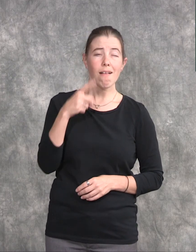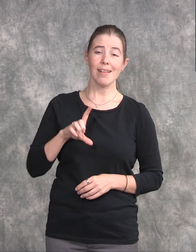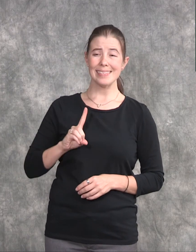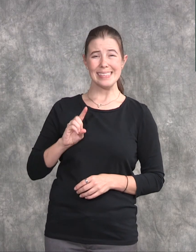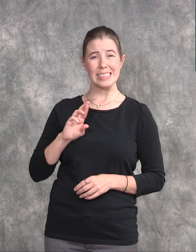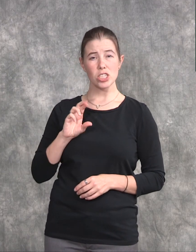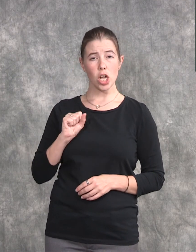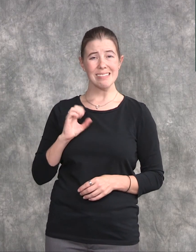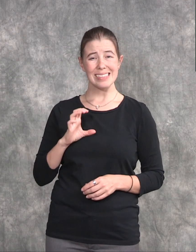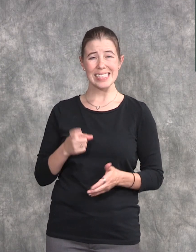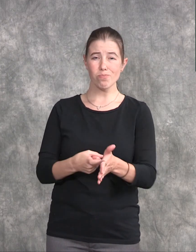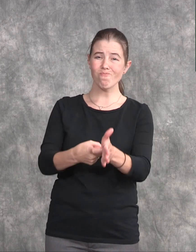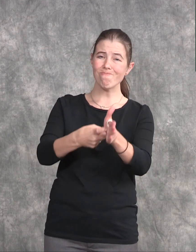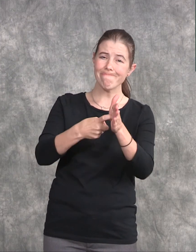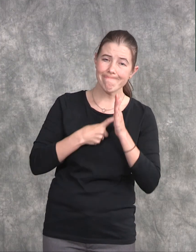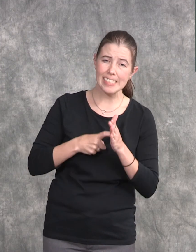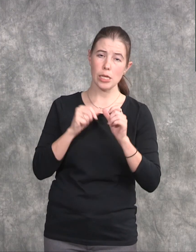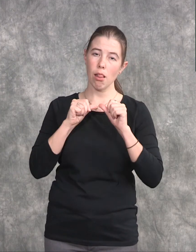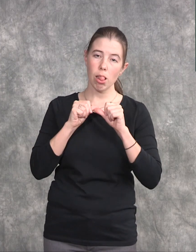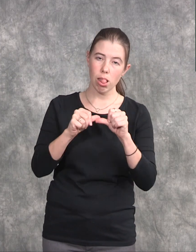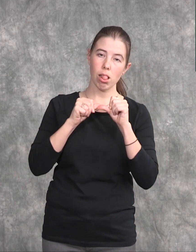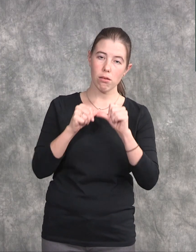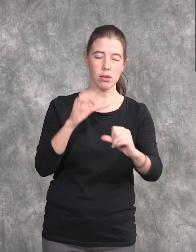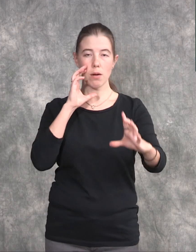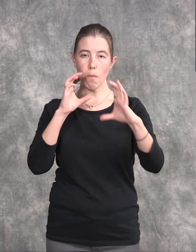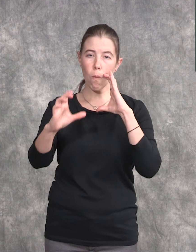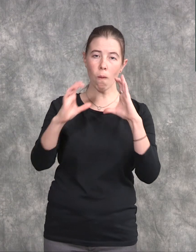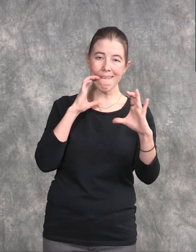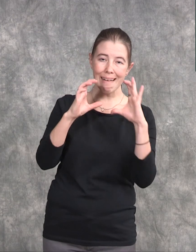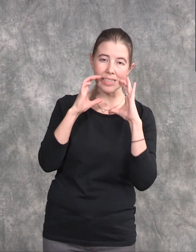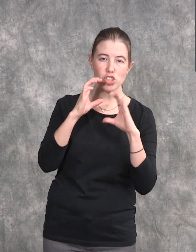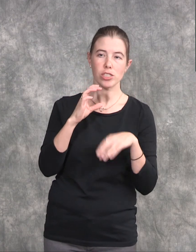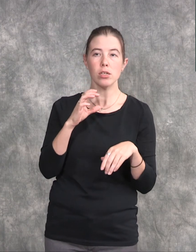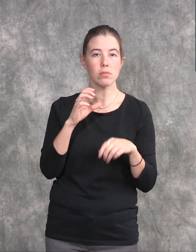Understand we require constant communication